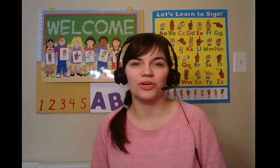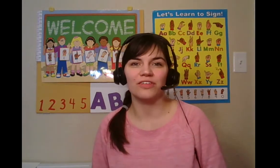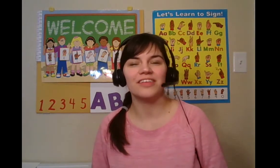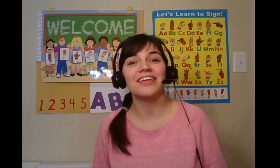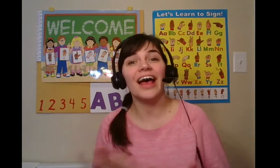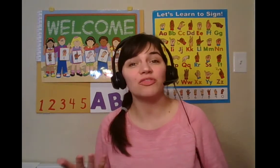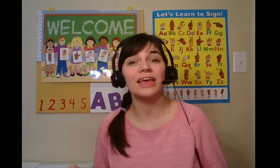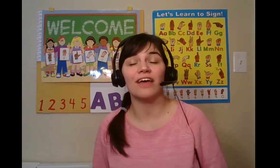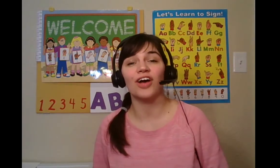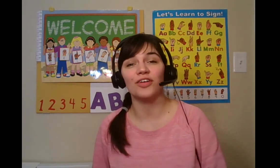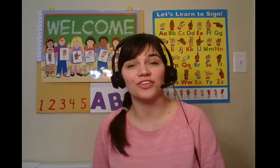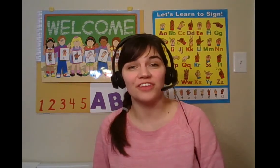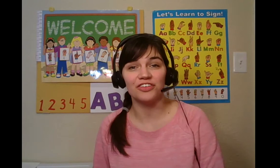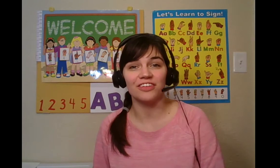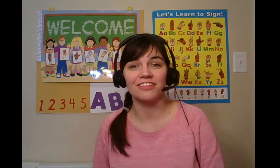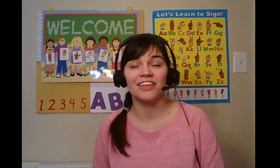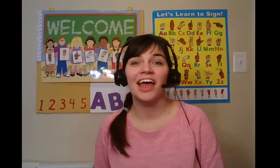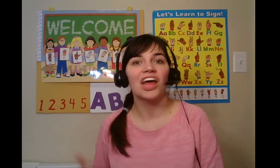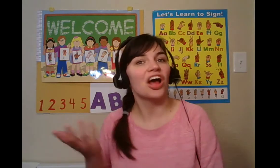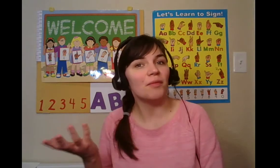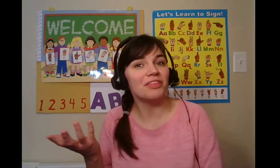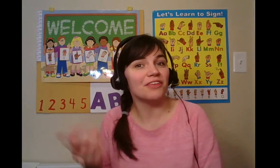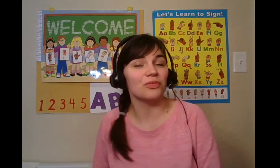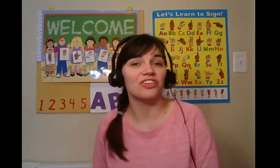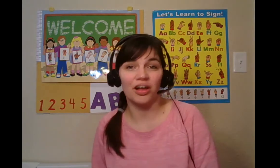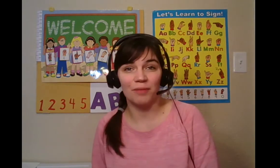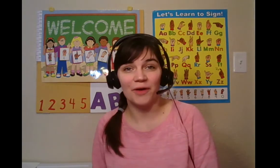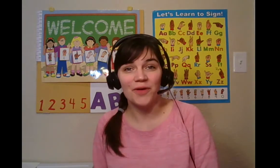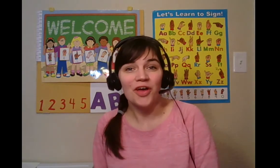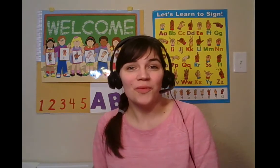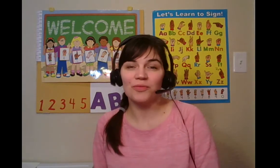words to actually have conversations. Common things we'll talk about when